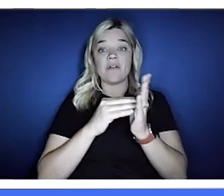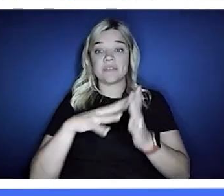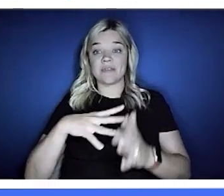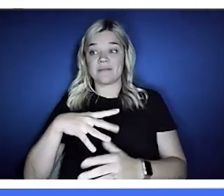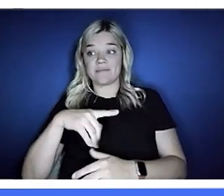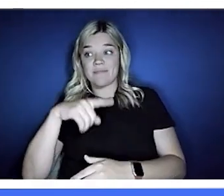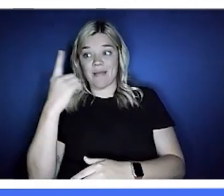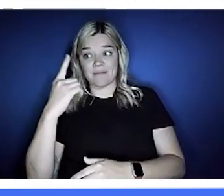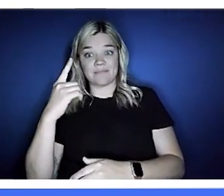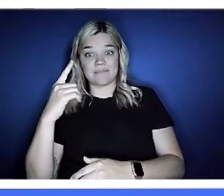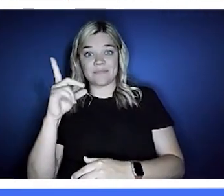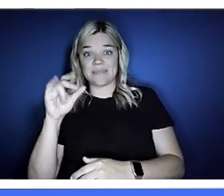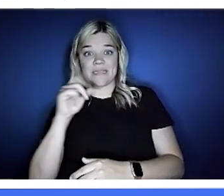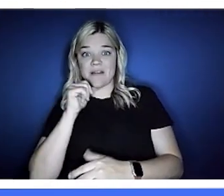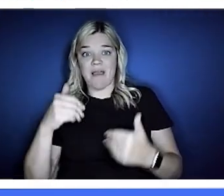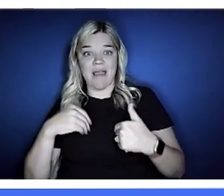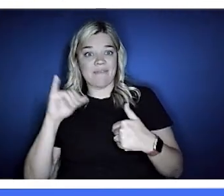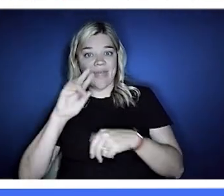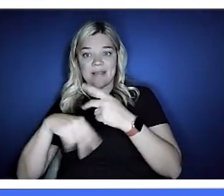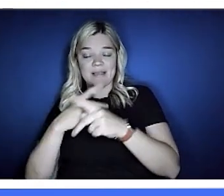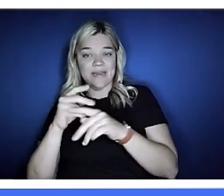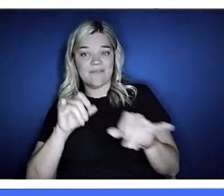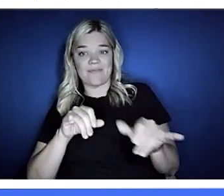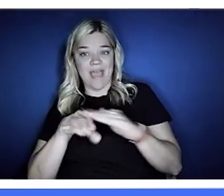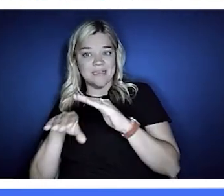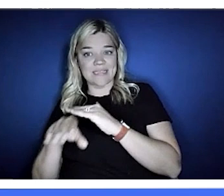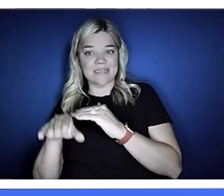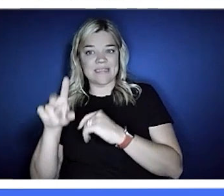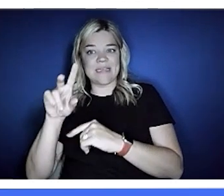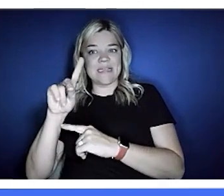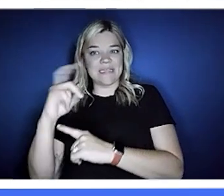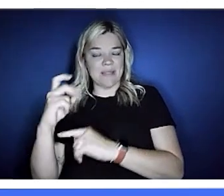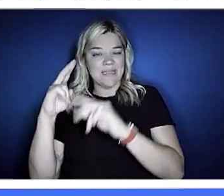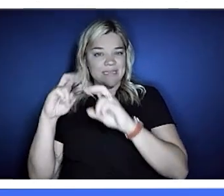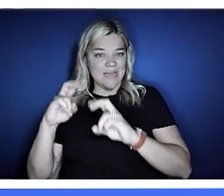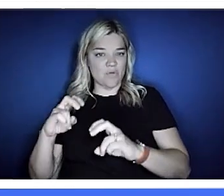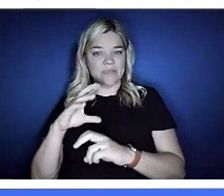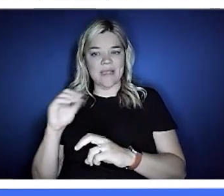kind of access to those disability diagnoses and being able to have an IEP.